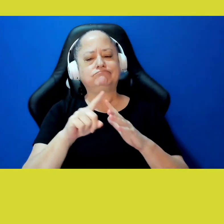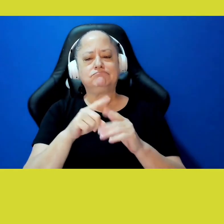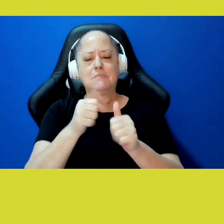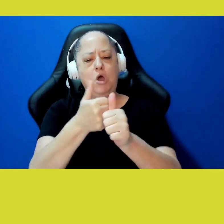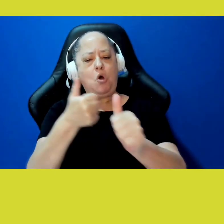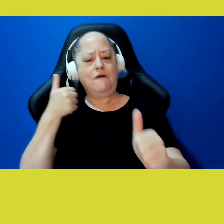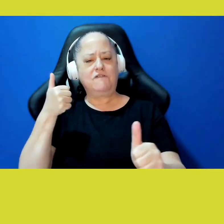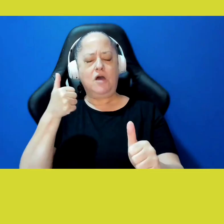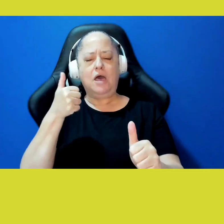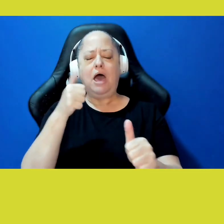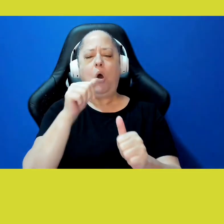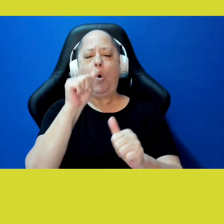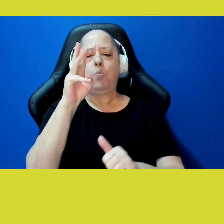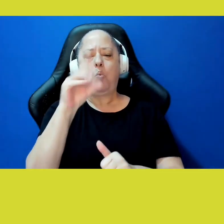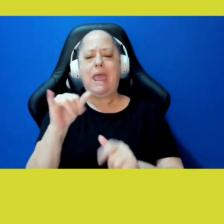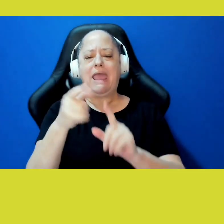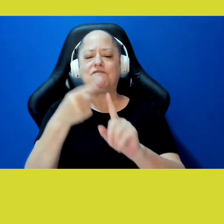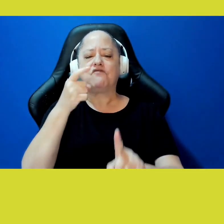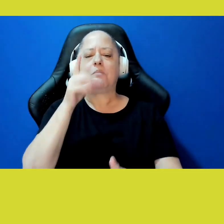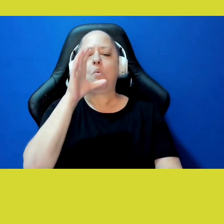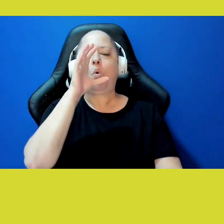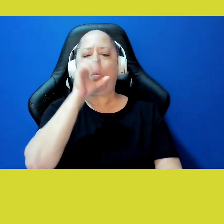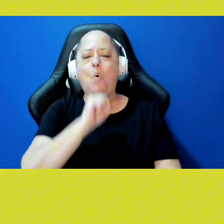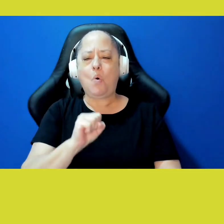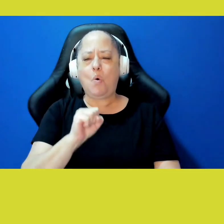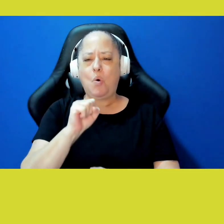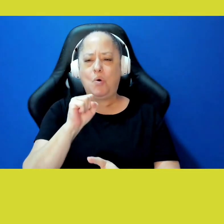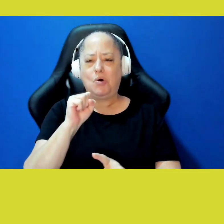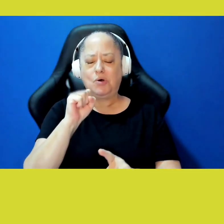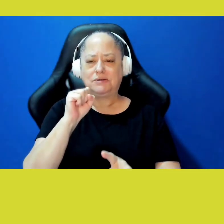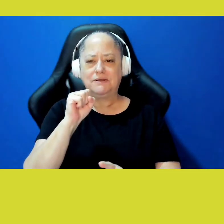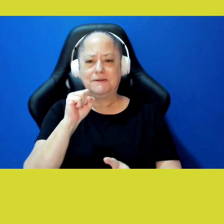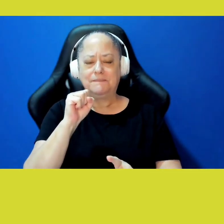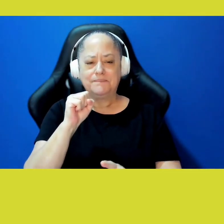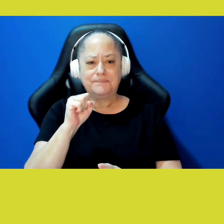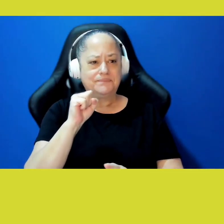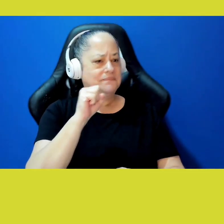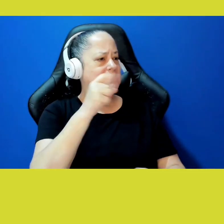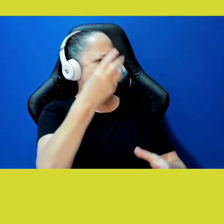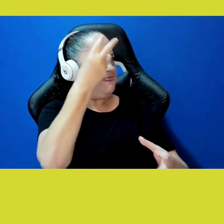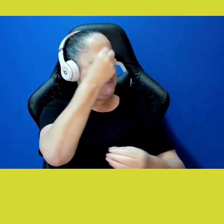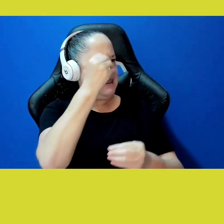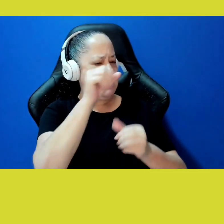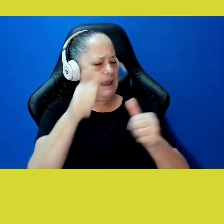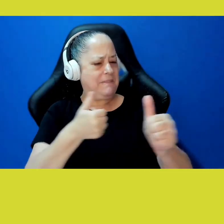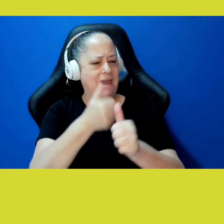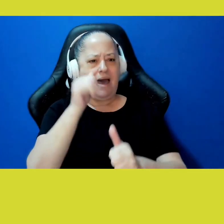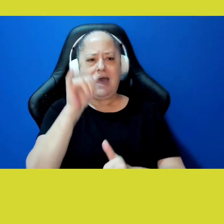and why that shift happened at HUD and what the thinking was behind it. Sure and first i just want to thank